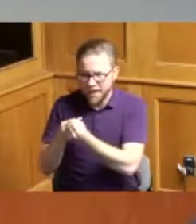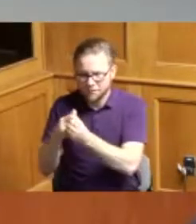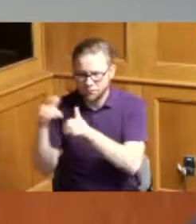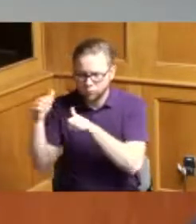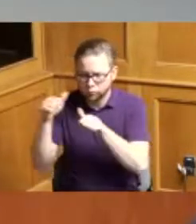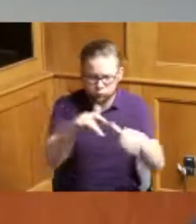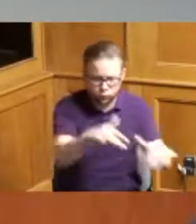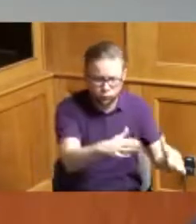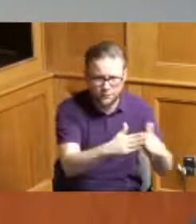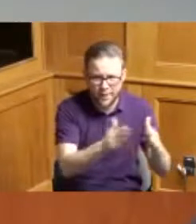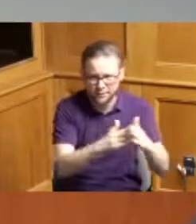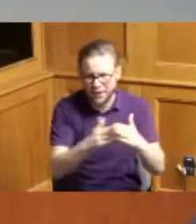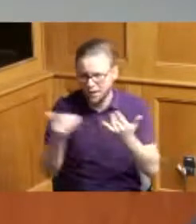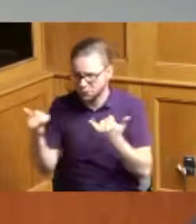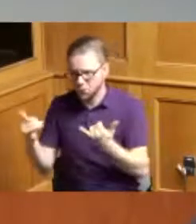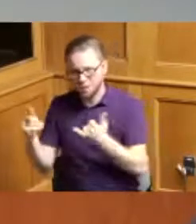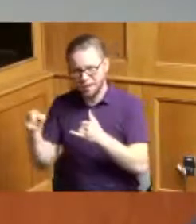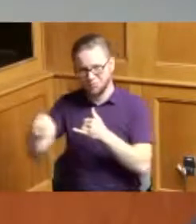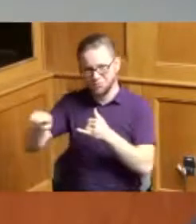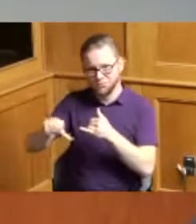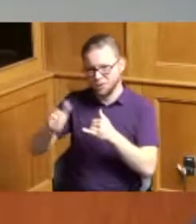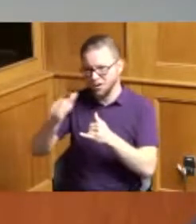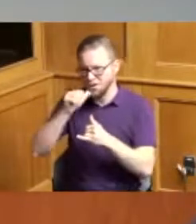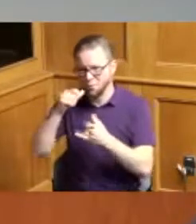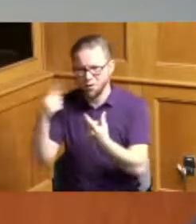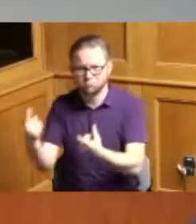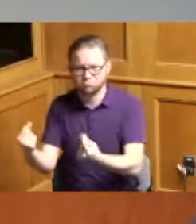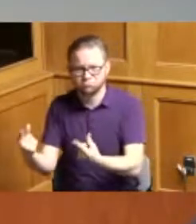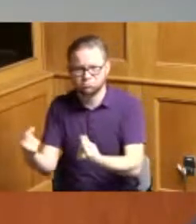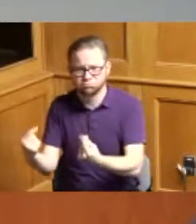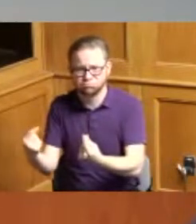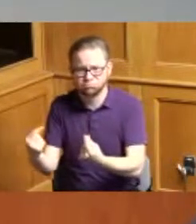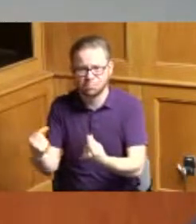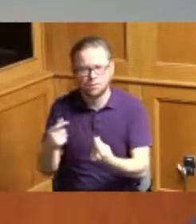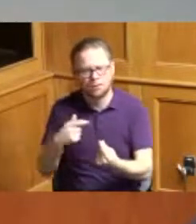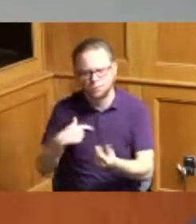that because it was raised to me I did talk to the gentleman and trying to get a better understanding